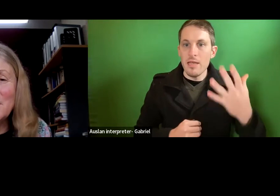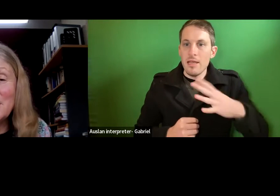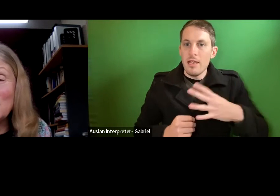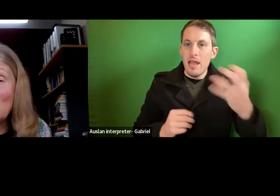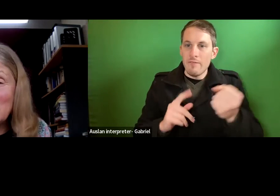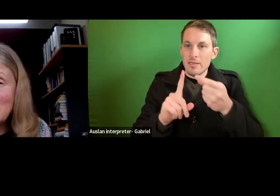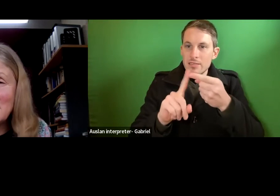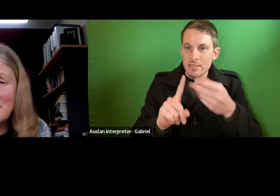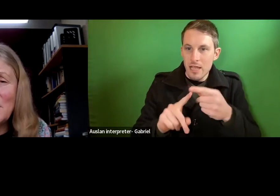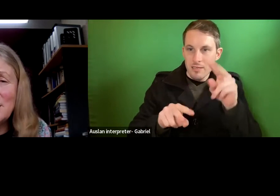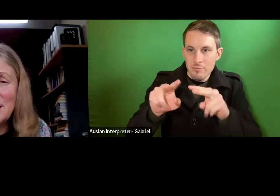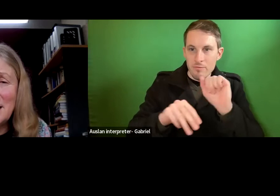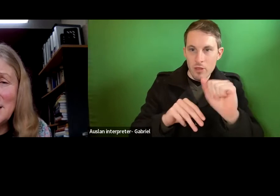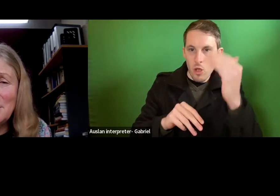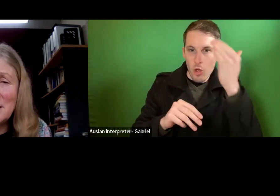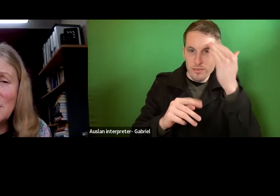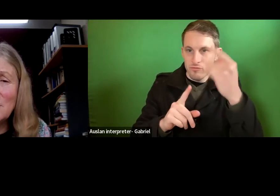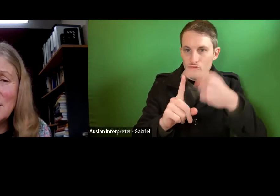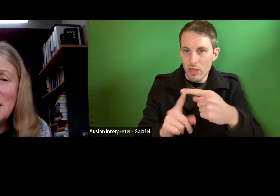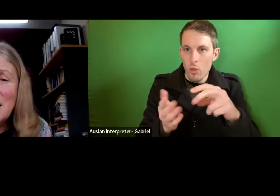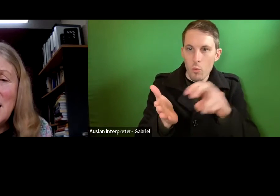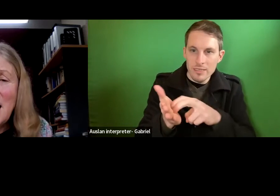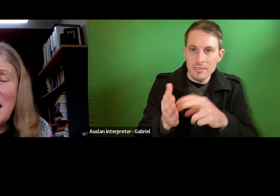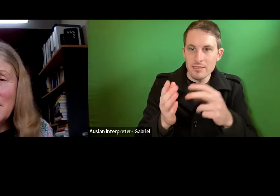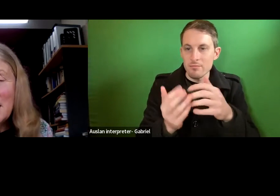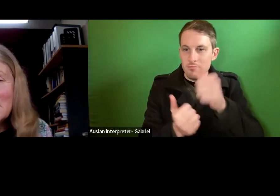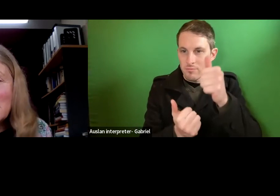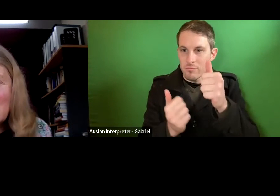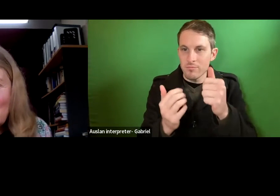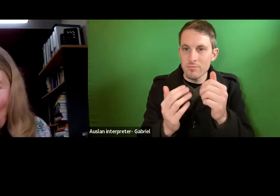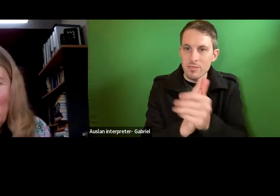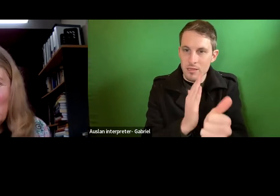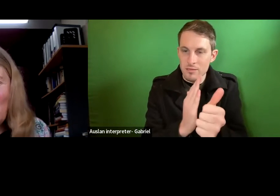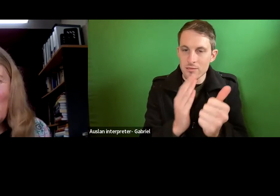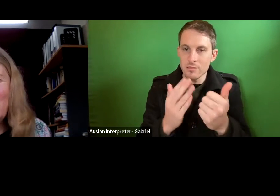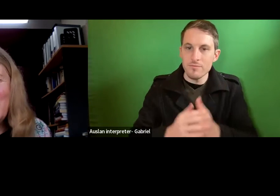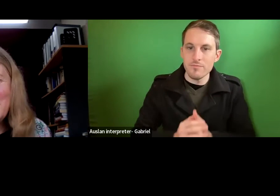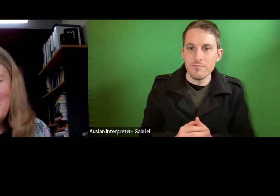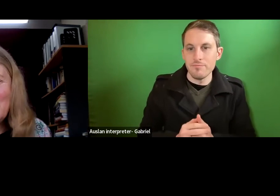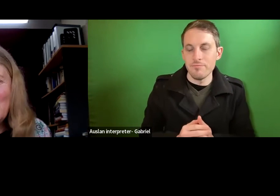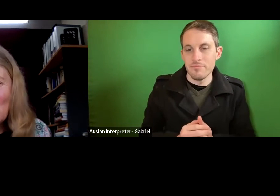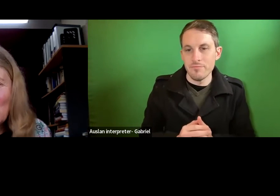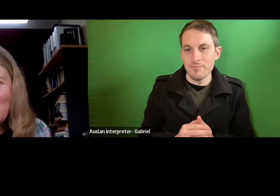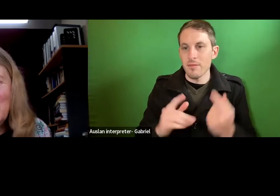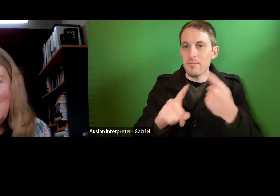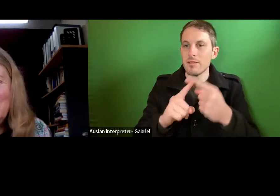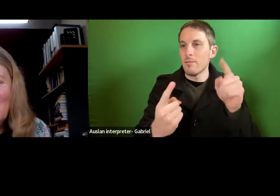strengths and weaknesses as well as the academic skills. And the point of an assessment should be